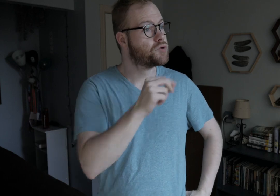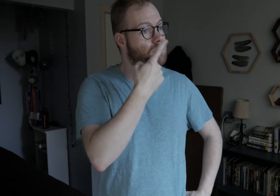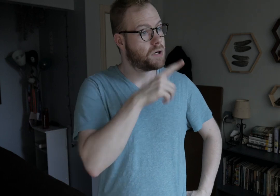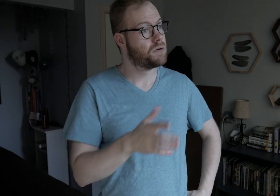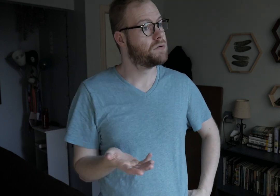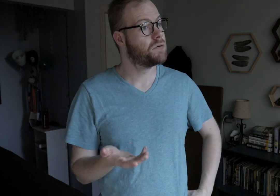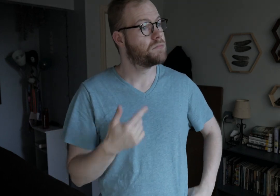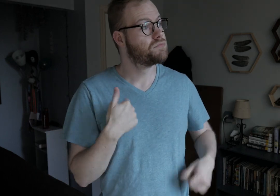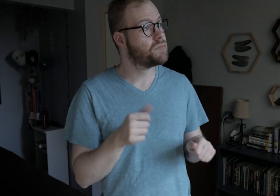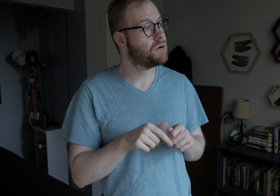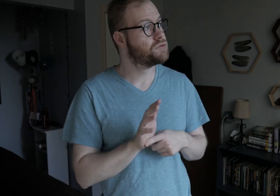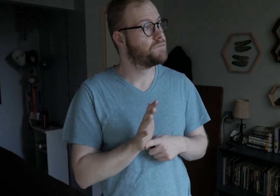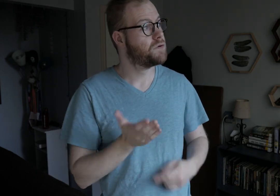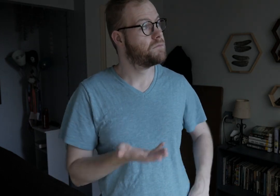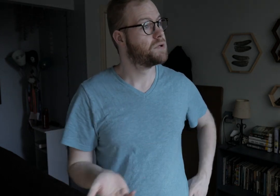Do you mind? I'm trying to film here.